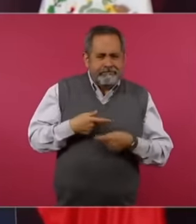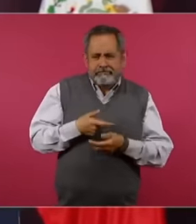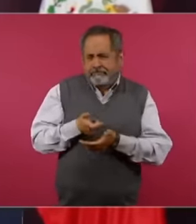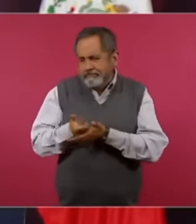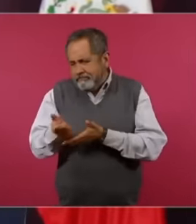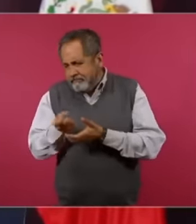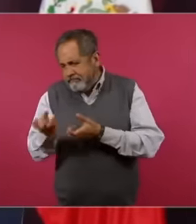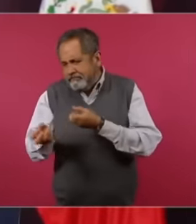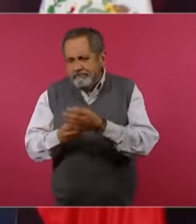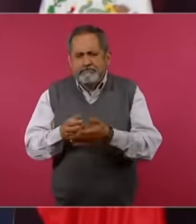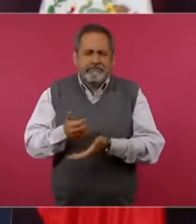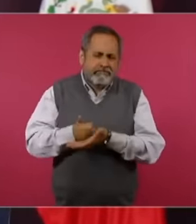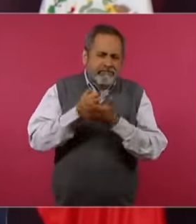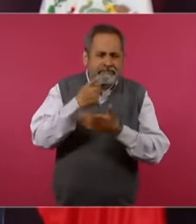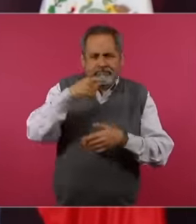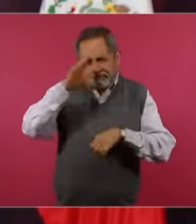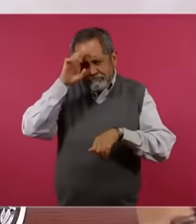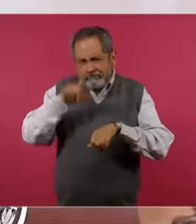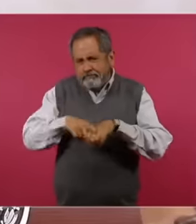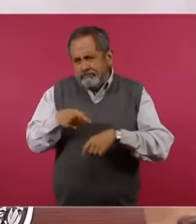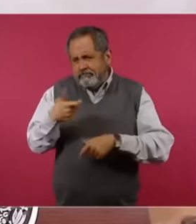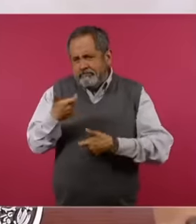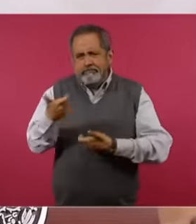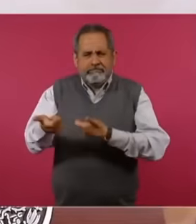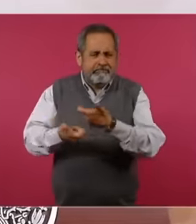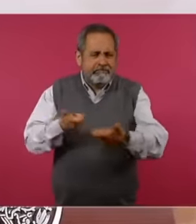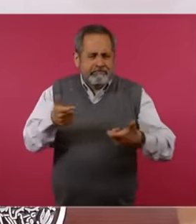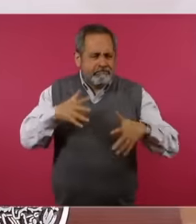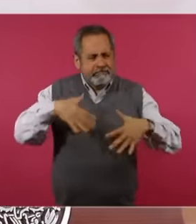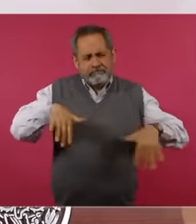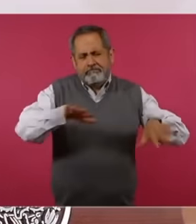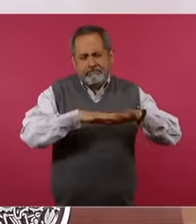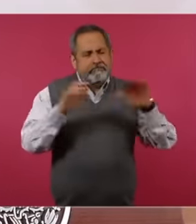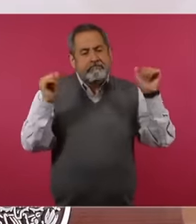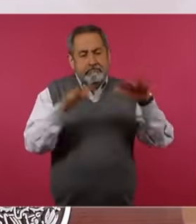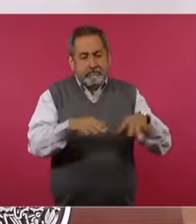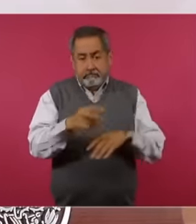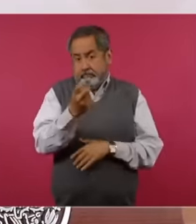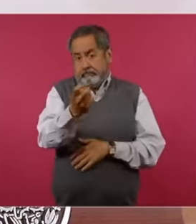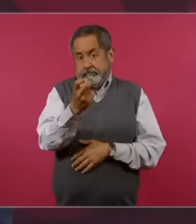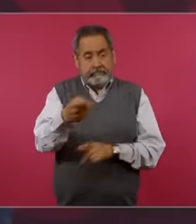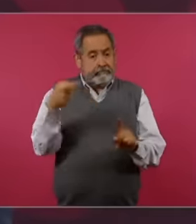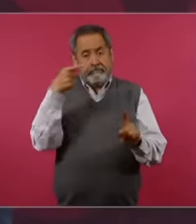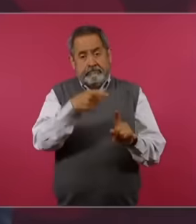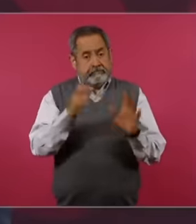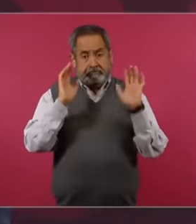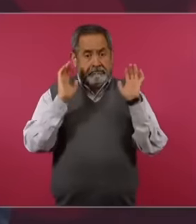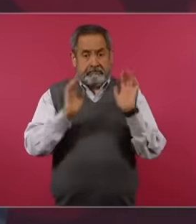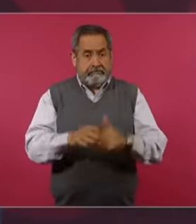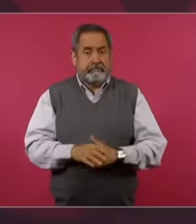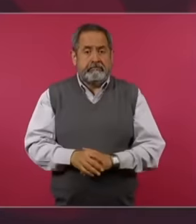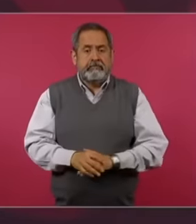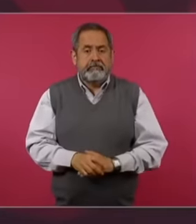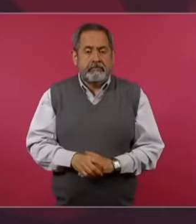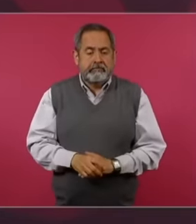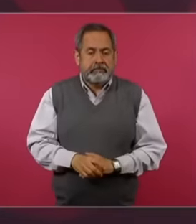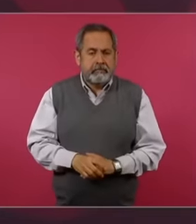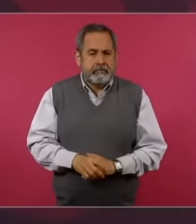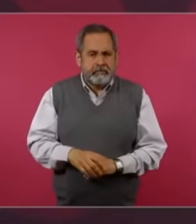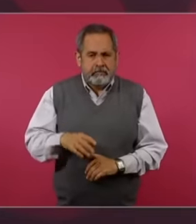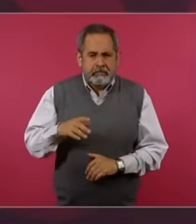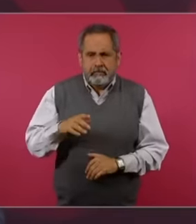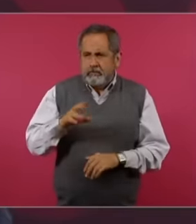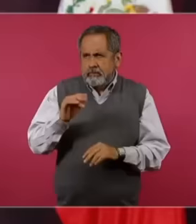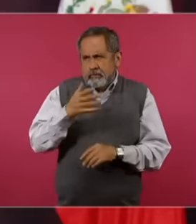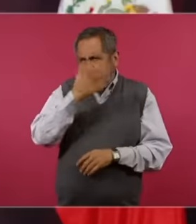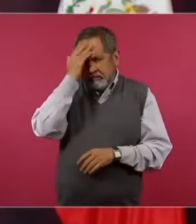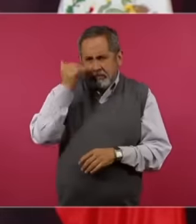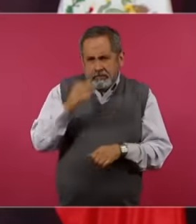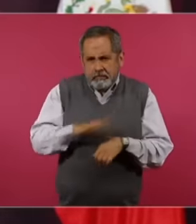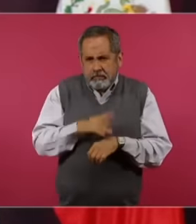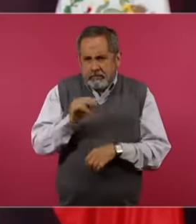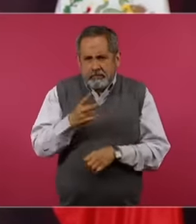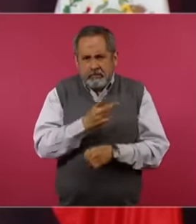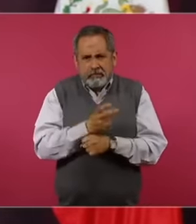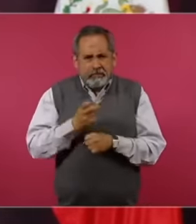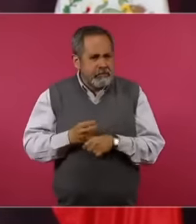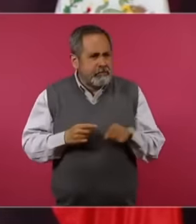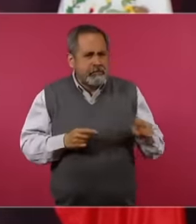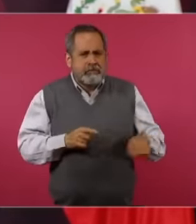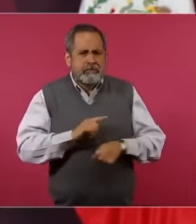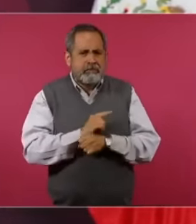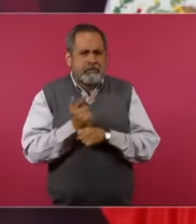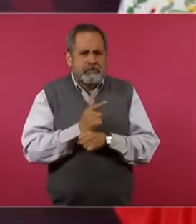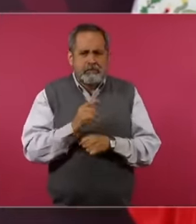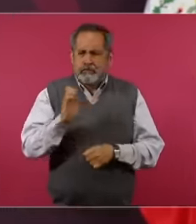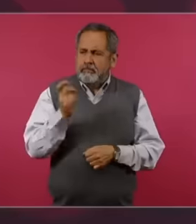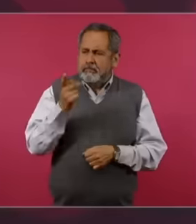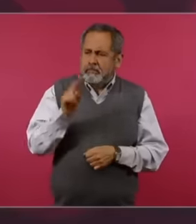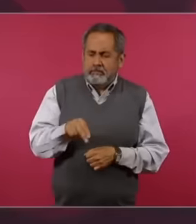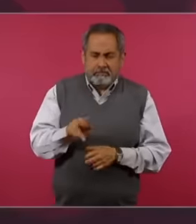cultural patron and that was this one. I don't know why he didn't invite the initiated Peña and